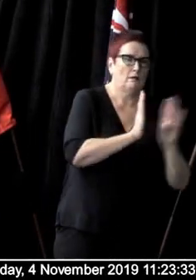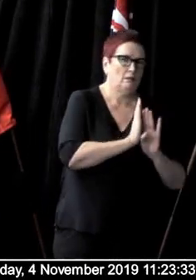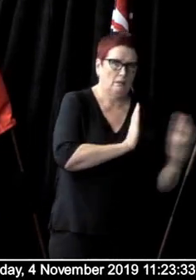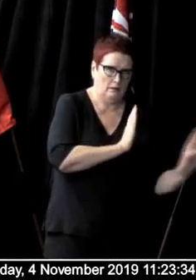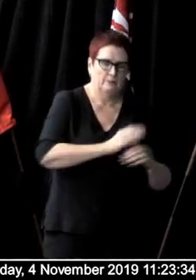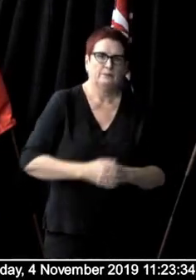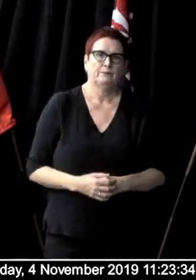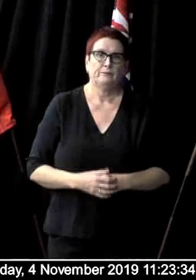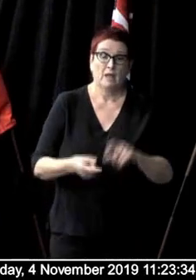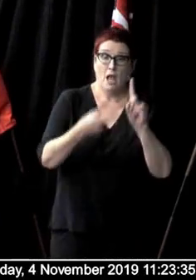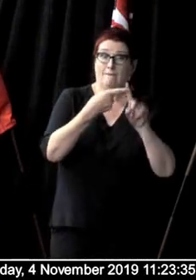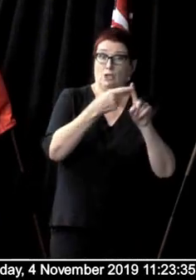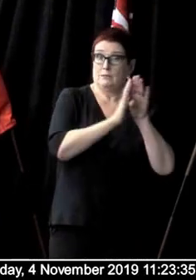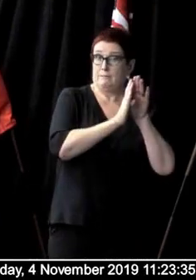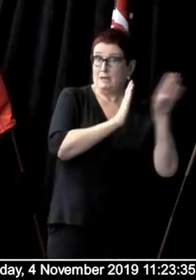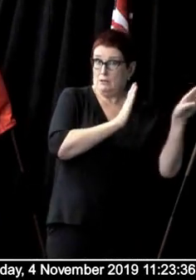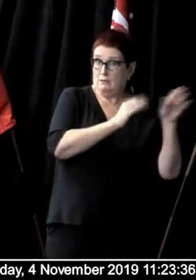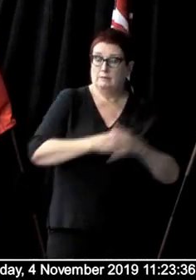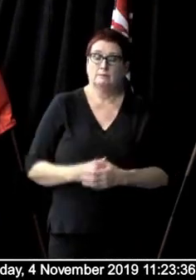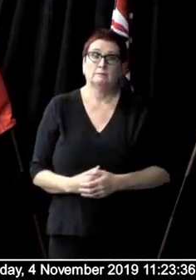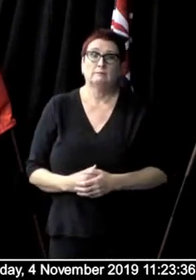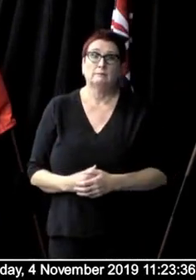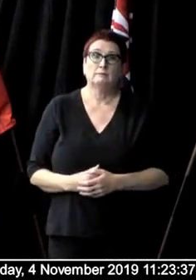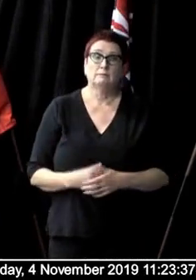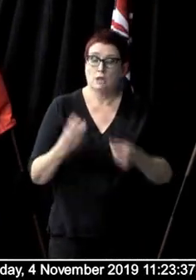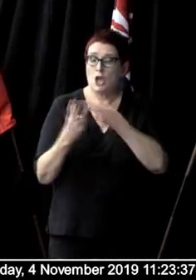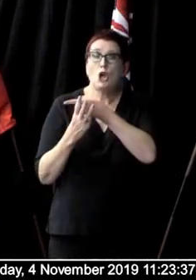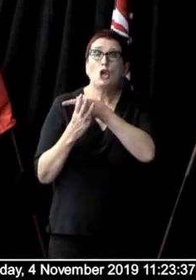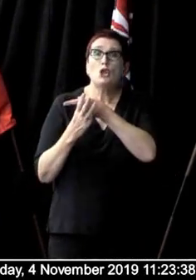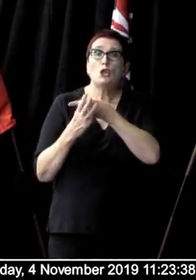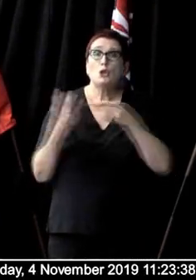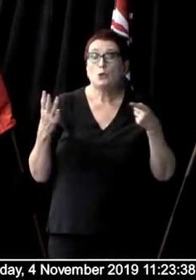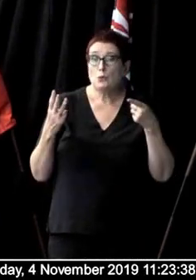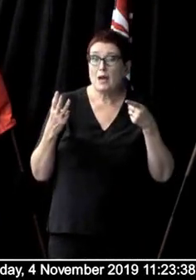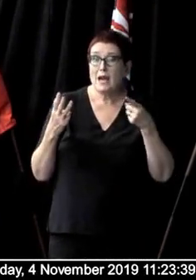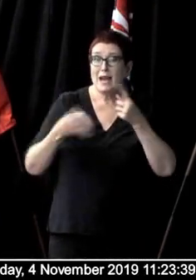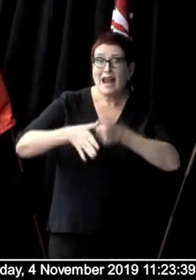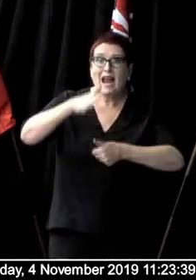The first panel will be from three heads of inclusive services.